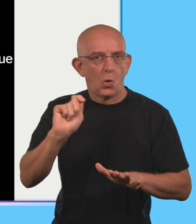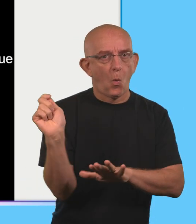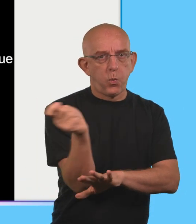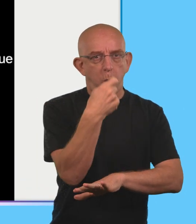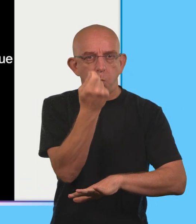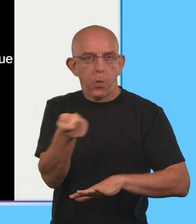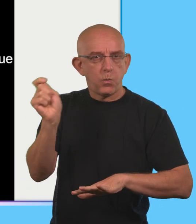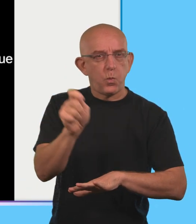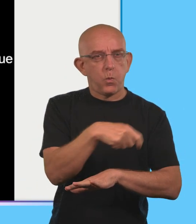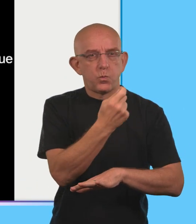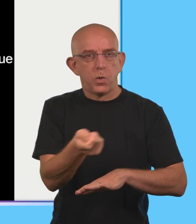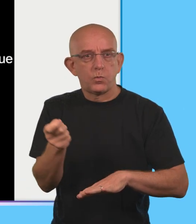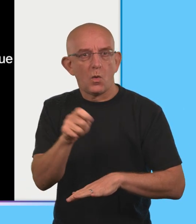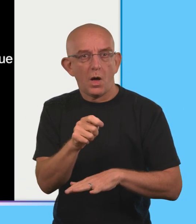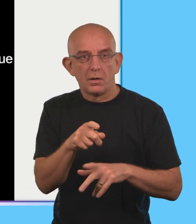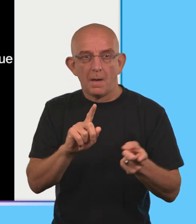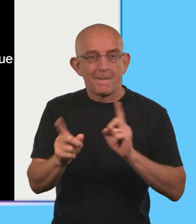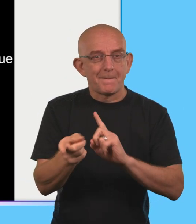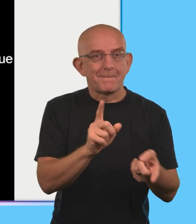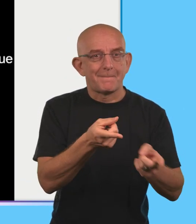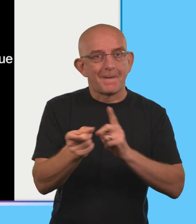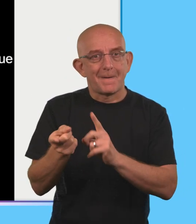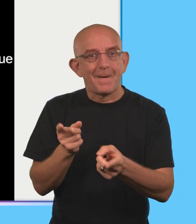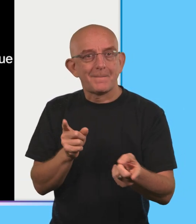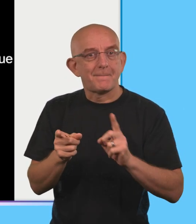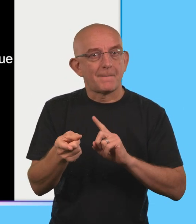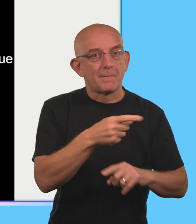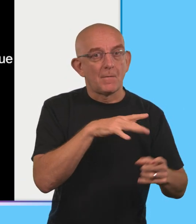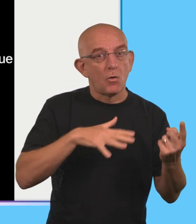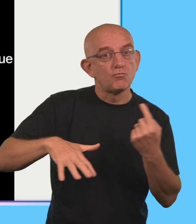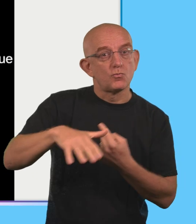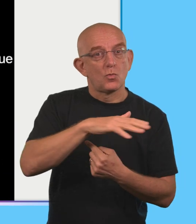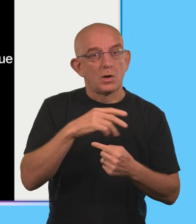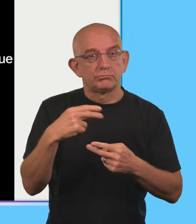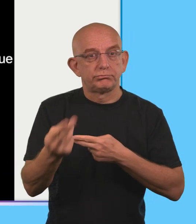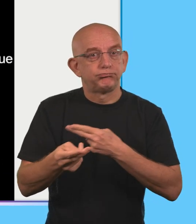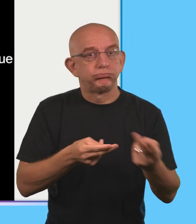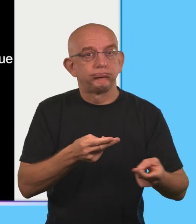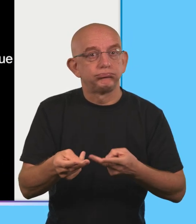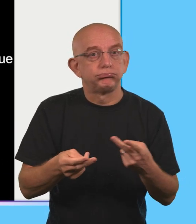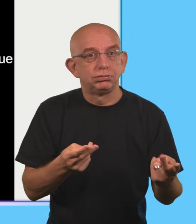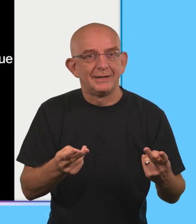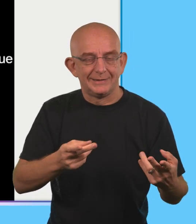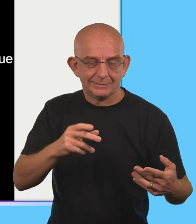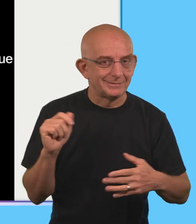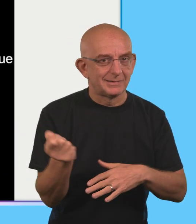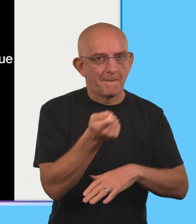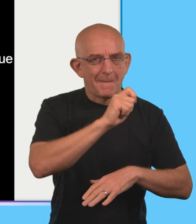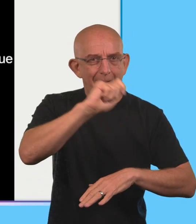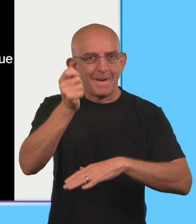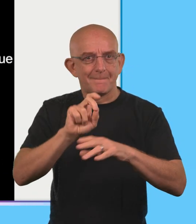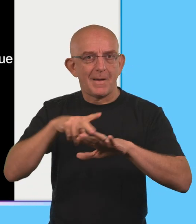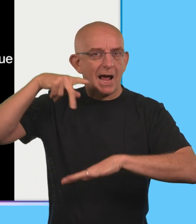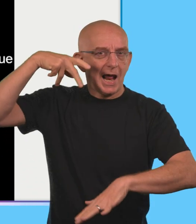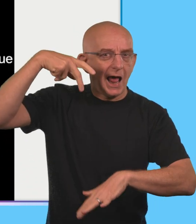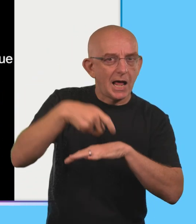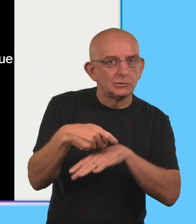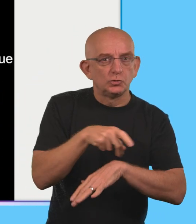Now my blade will blur in the wind. Kineto! Nobunado!